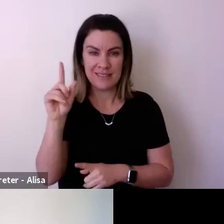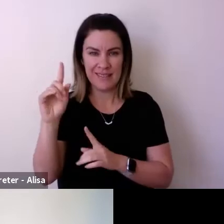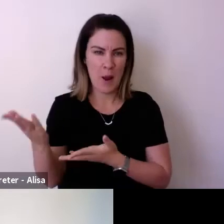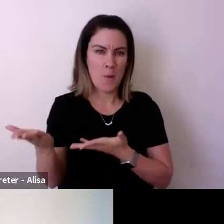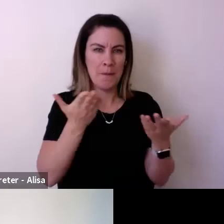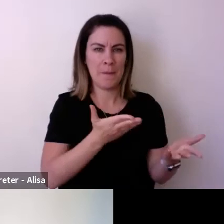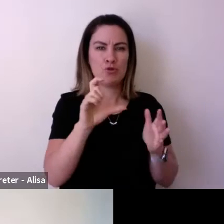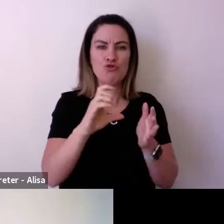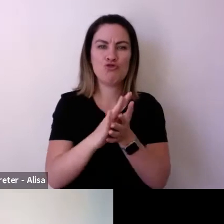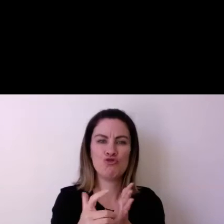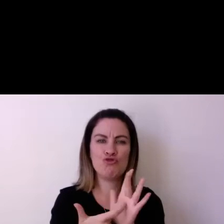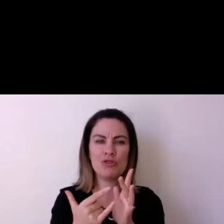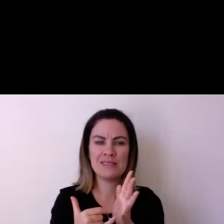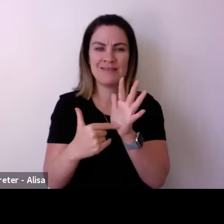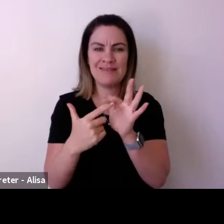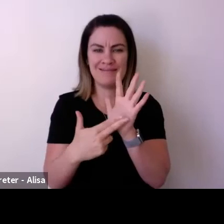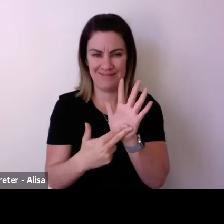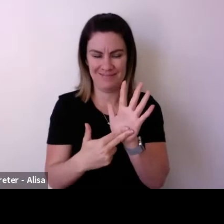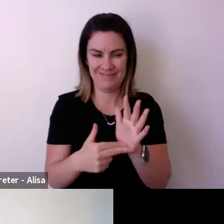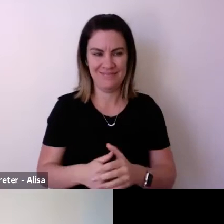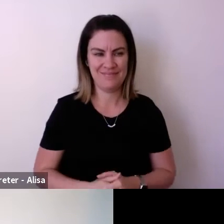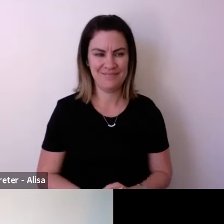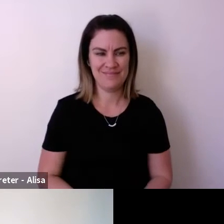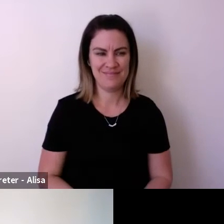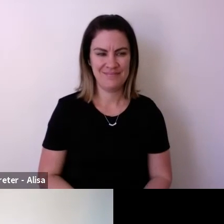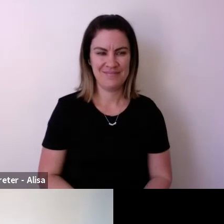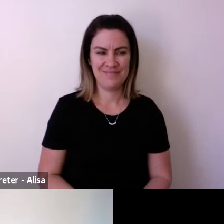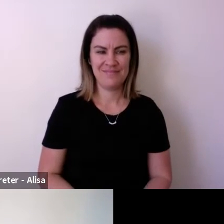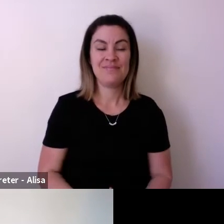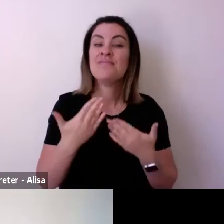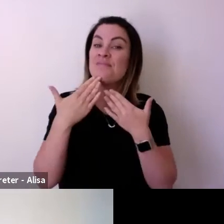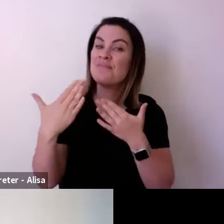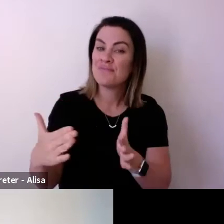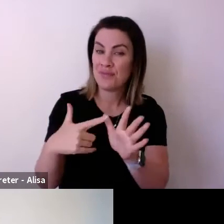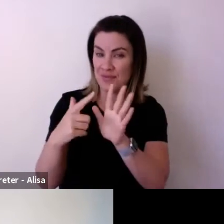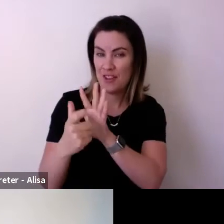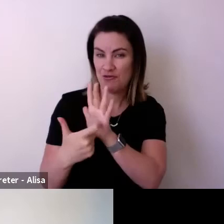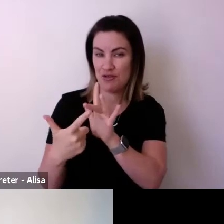It is my pleasure to welcome